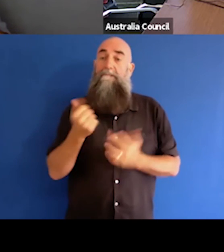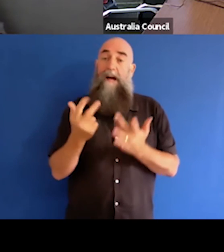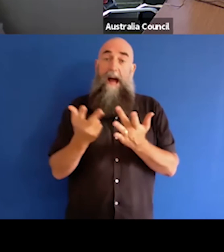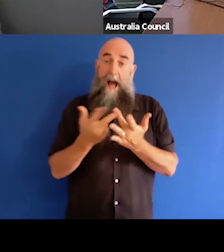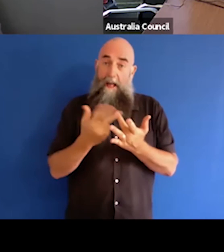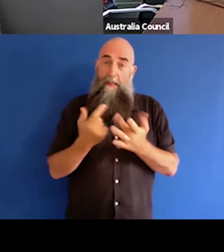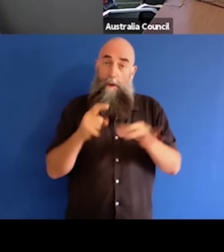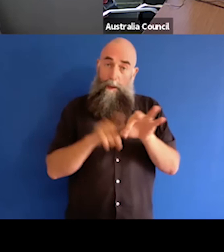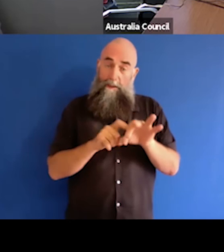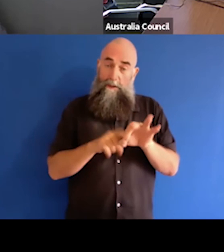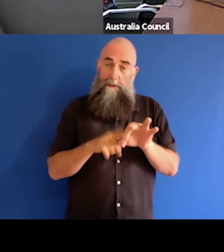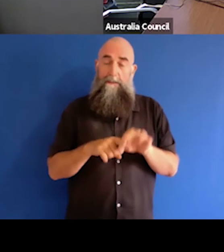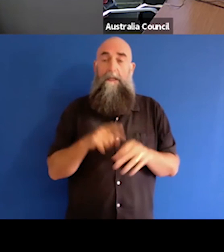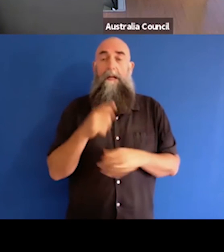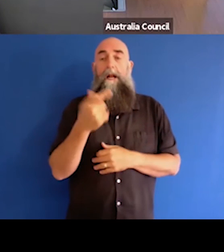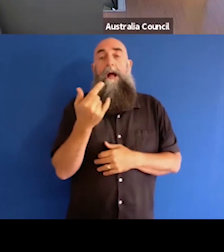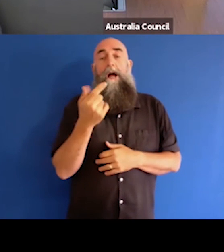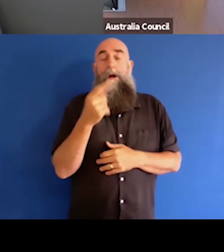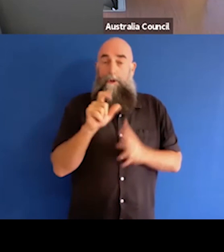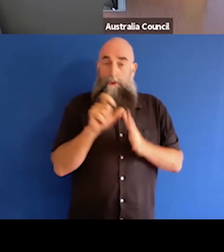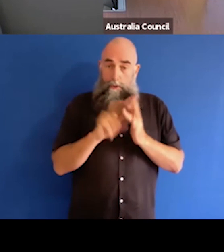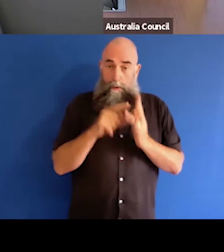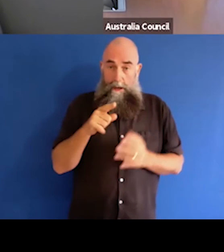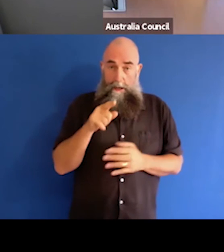have to have an arts degree in order to be eligible for the grants that we have?